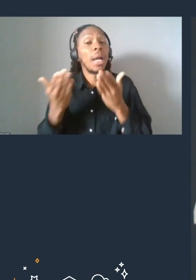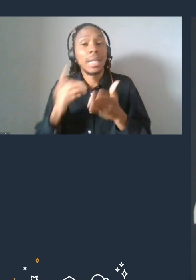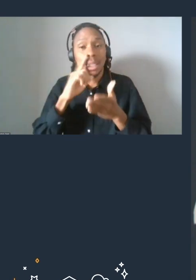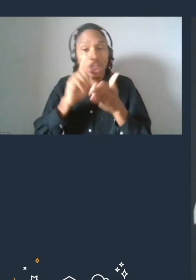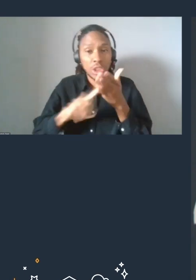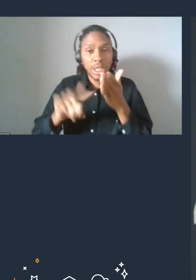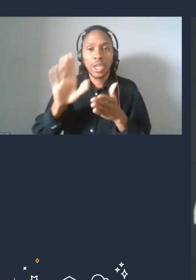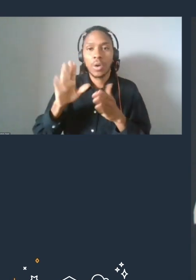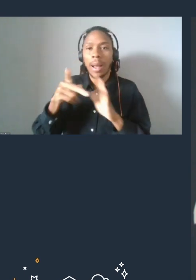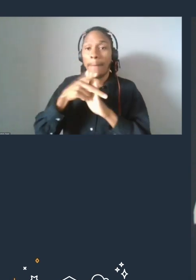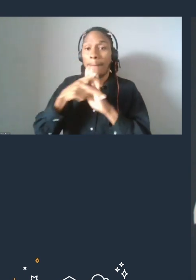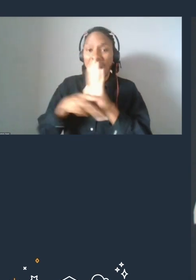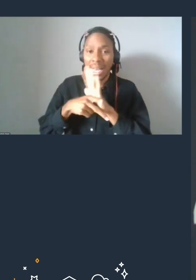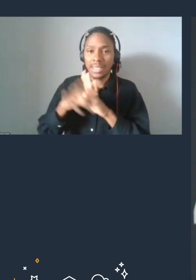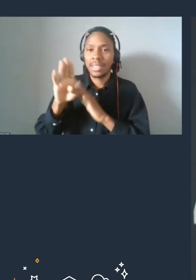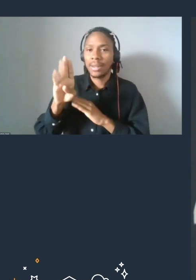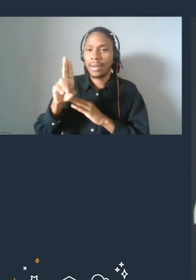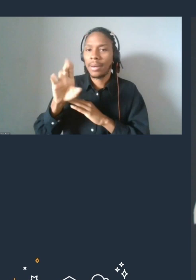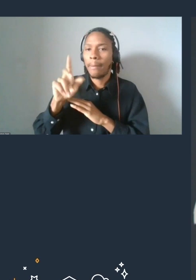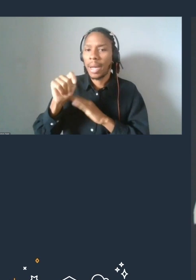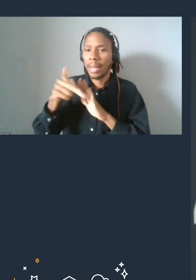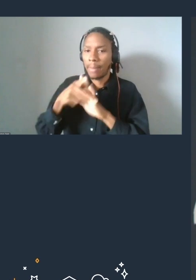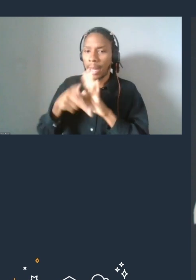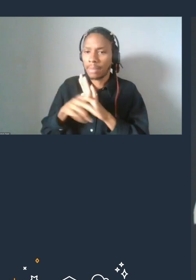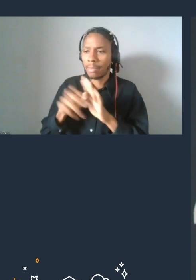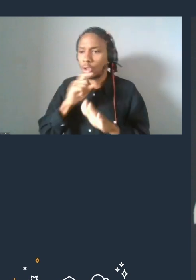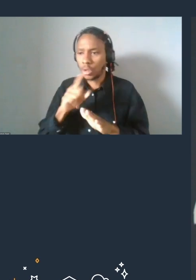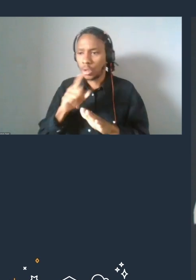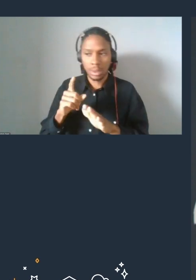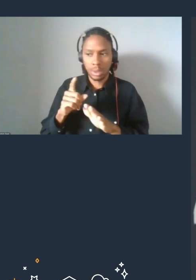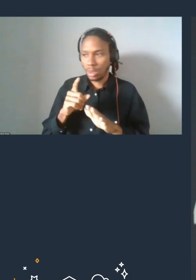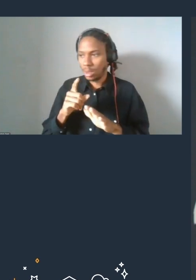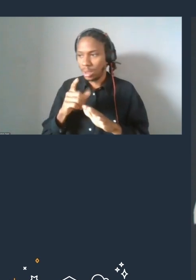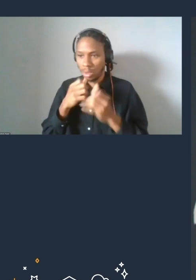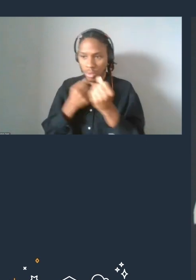and making sure that it accounts for all the access,